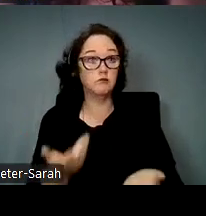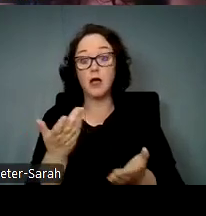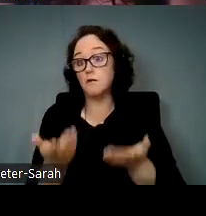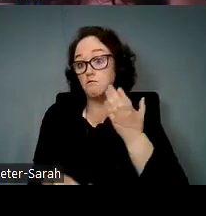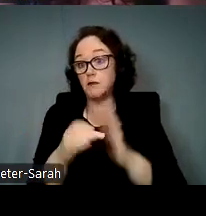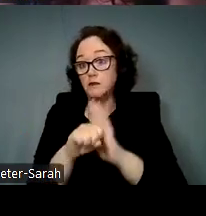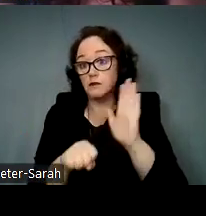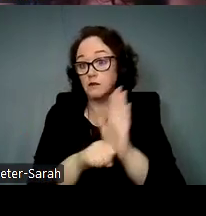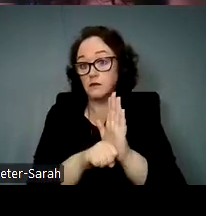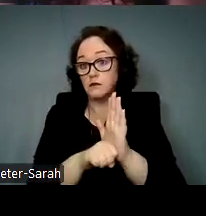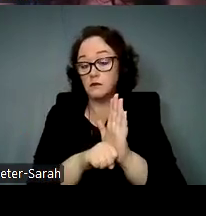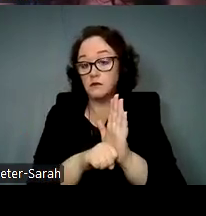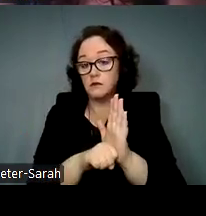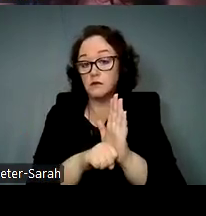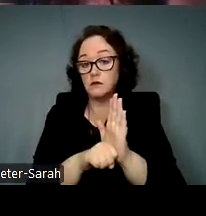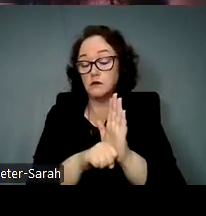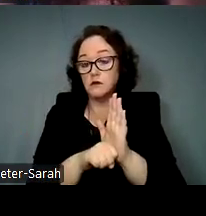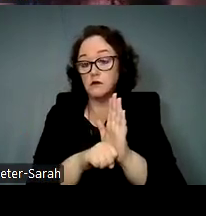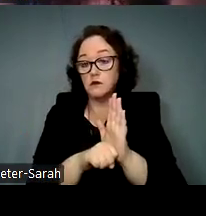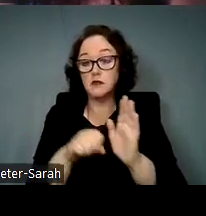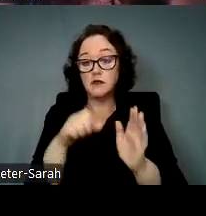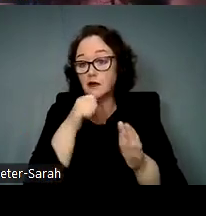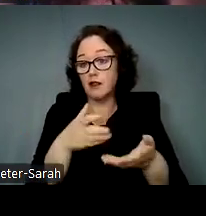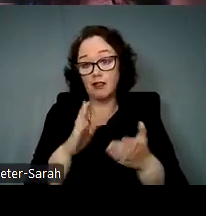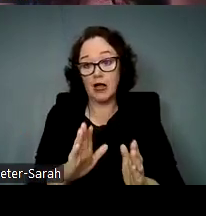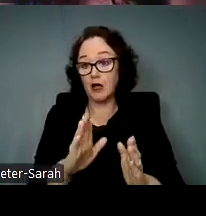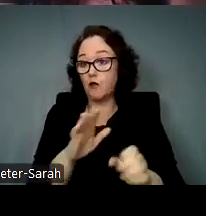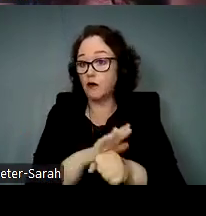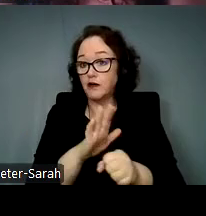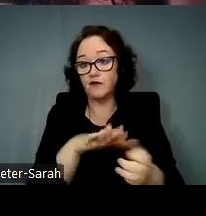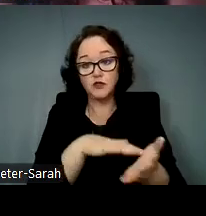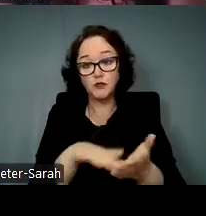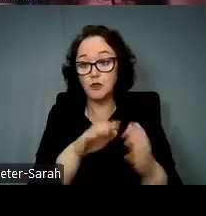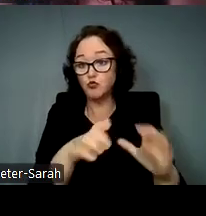many eligibility groups into the waiver, or maybe they don't have